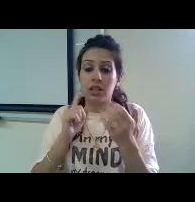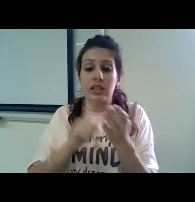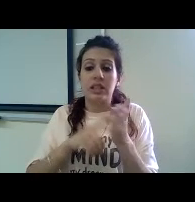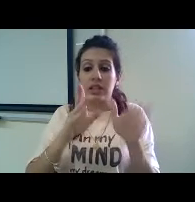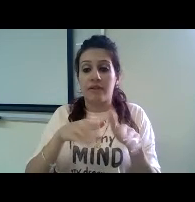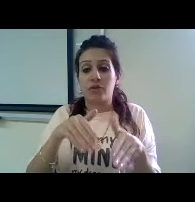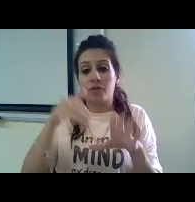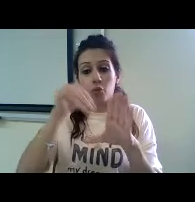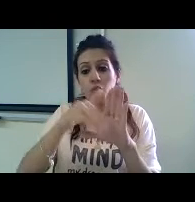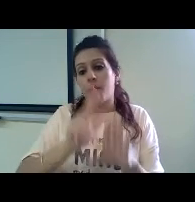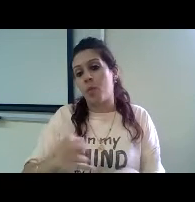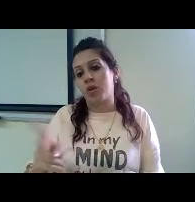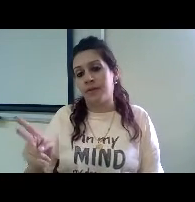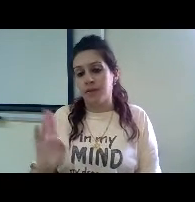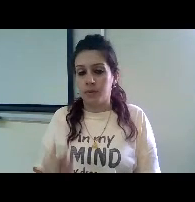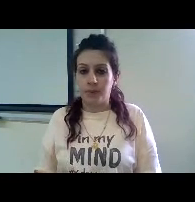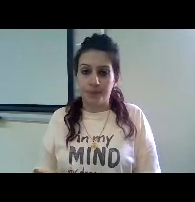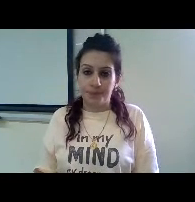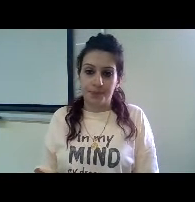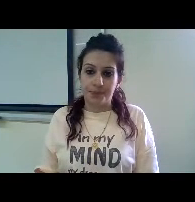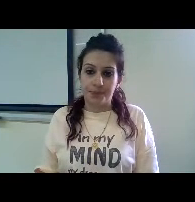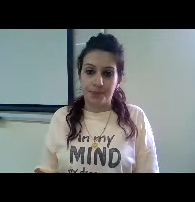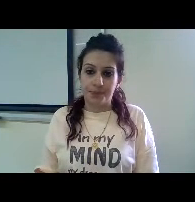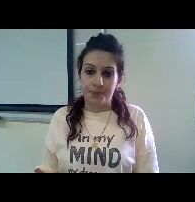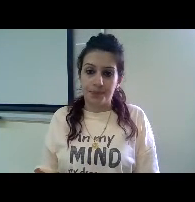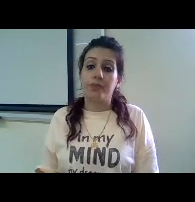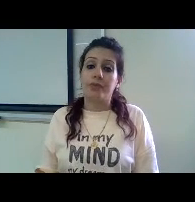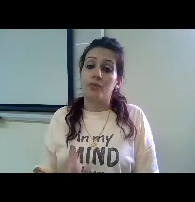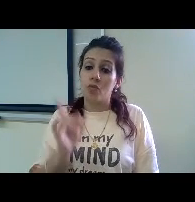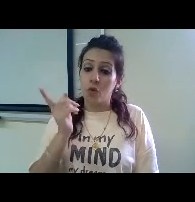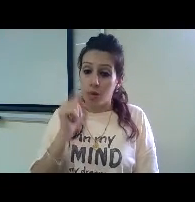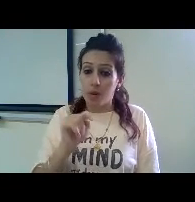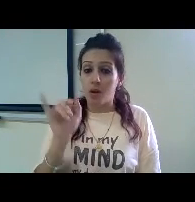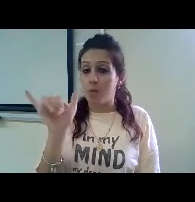The importance of this component lies in that it develops the